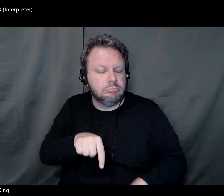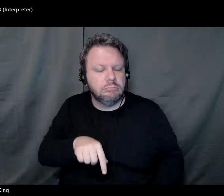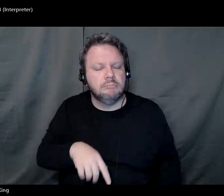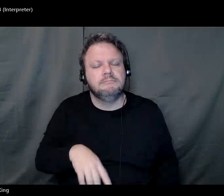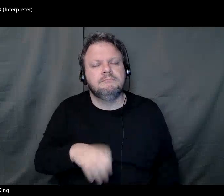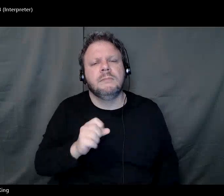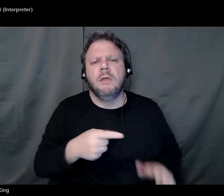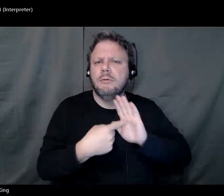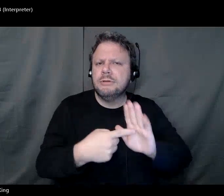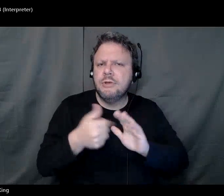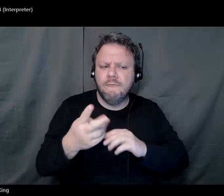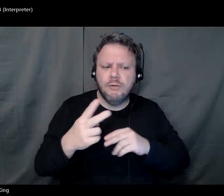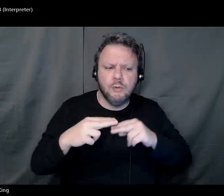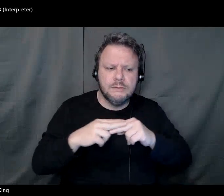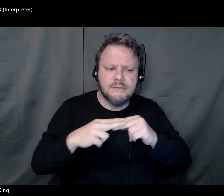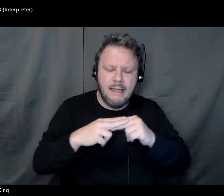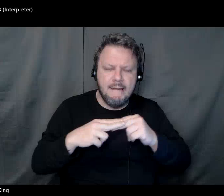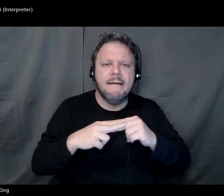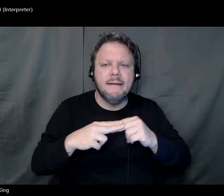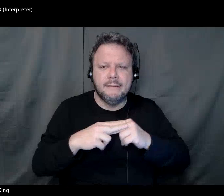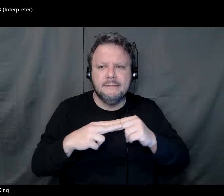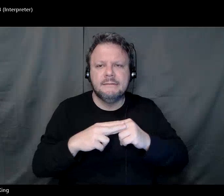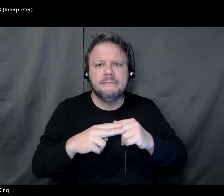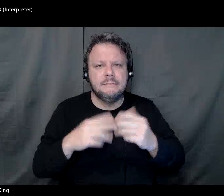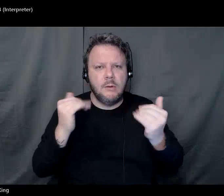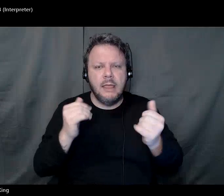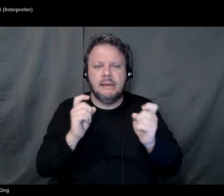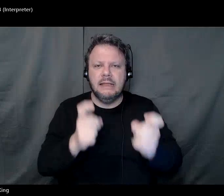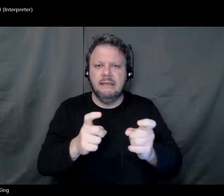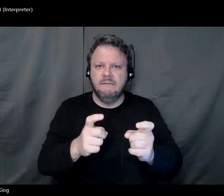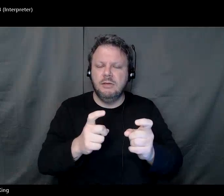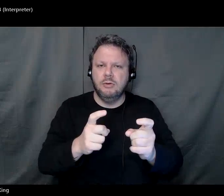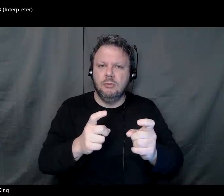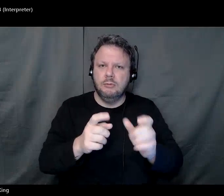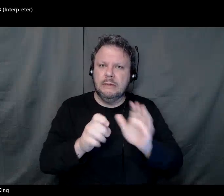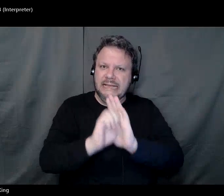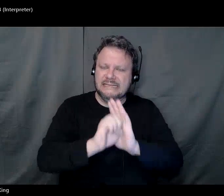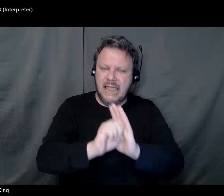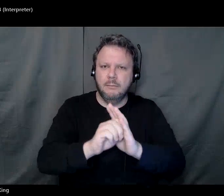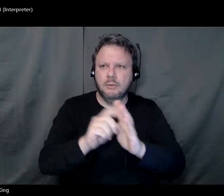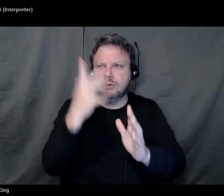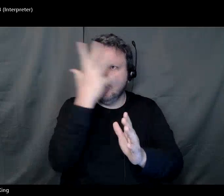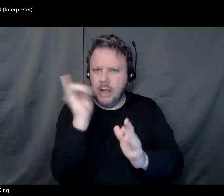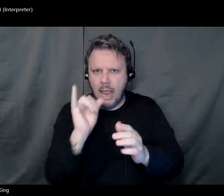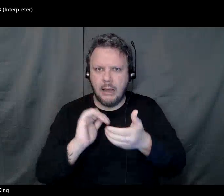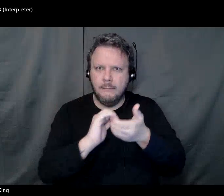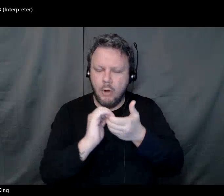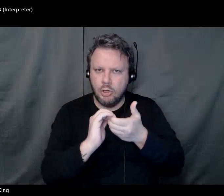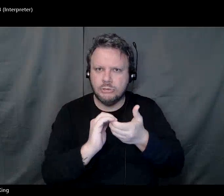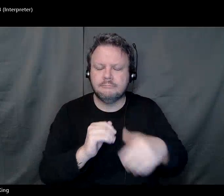So I'm going to show a few slides now to give you some concrete examples of what these partnerships could look like.